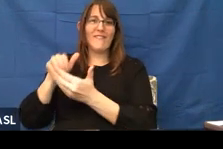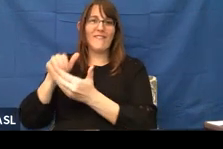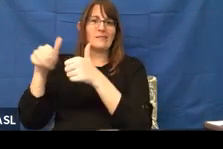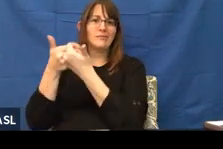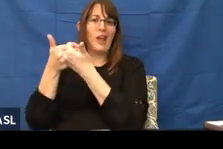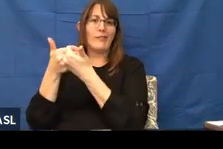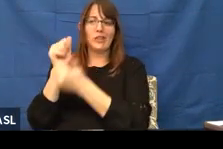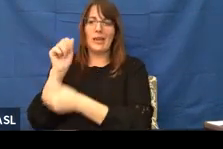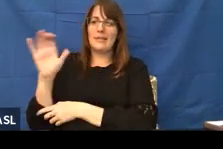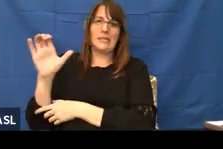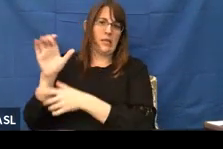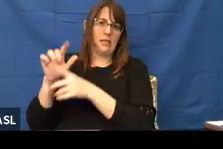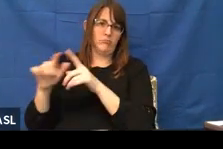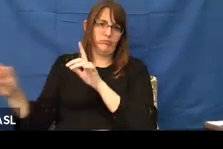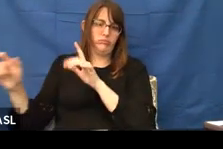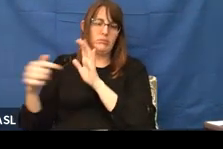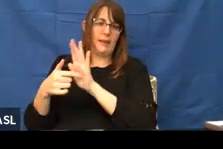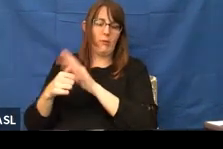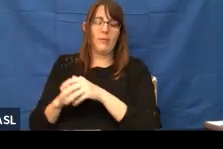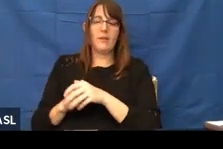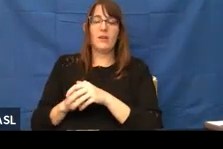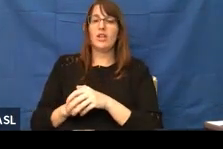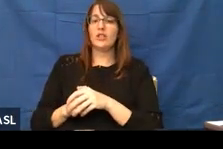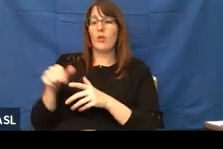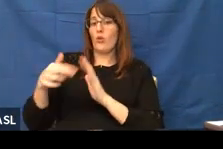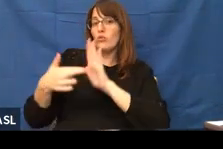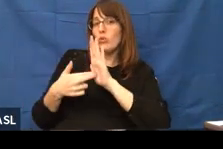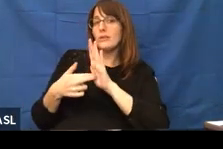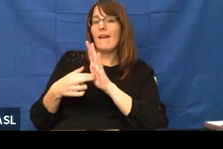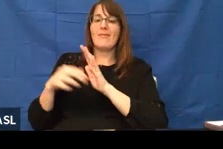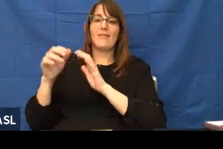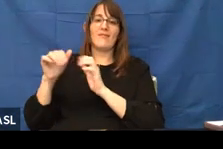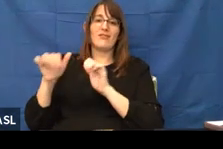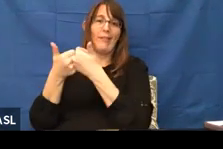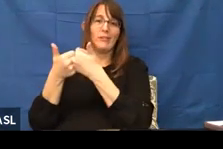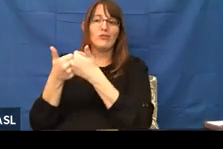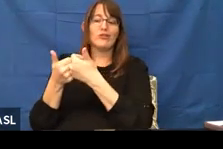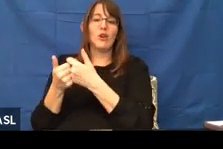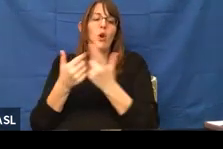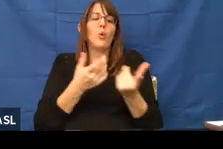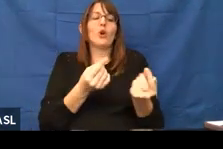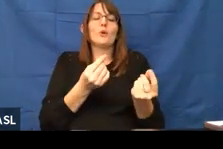Jewyl Alderson Clarke, SDCOE: Here are some parameters, what would you do right so giving students more authentic experiences.